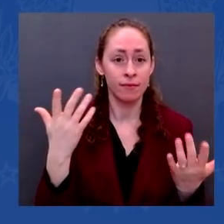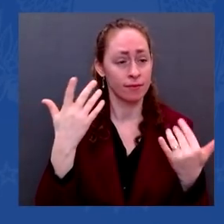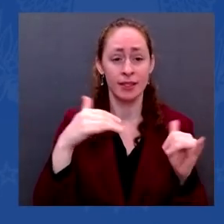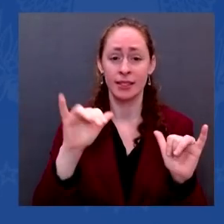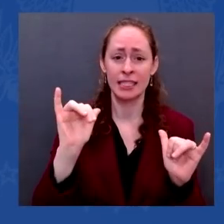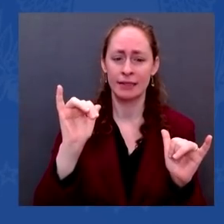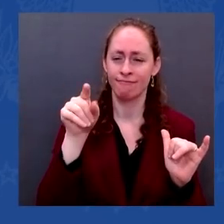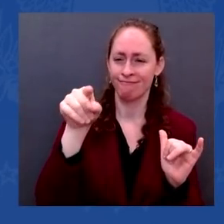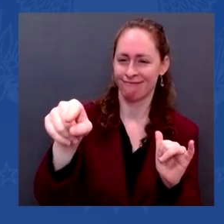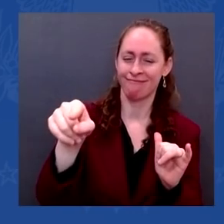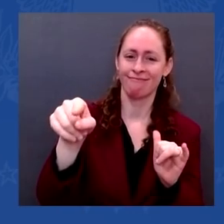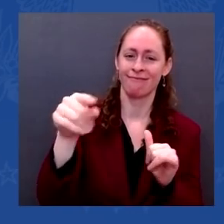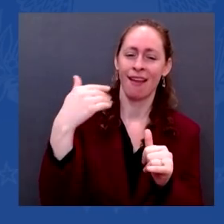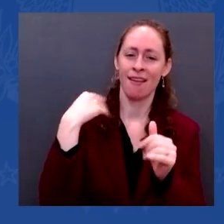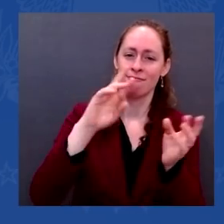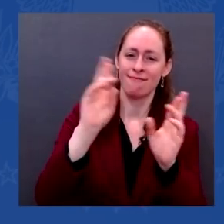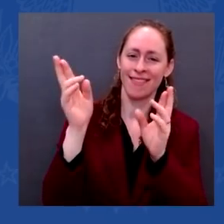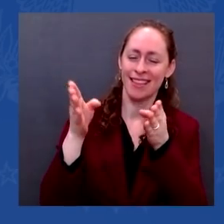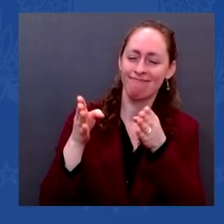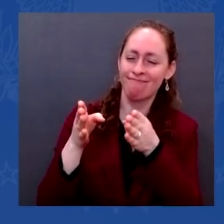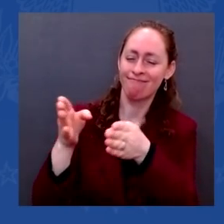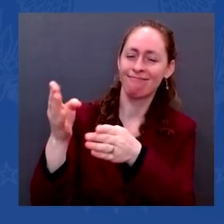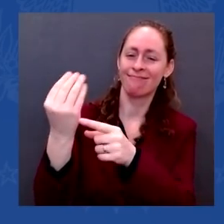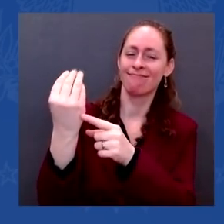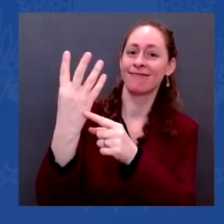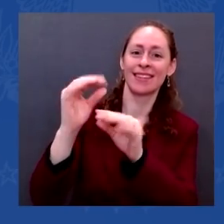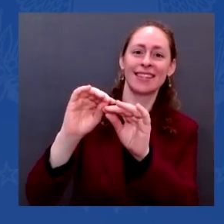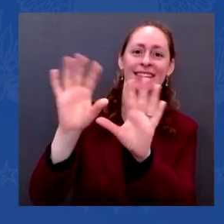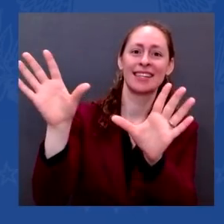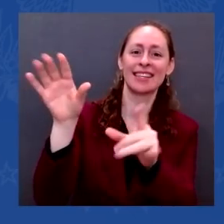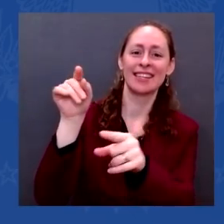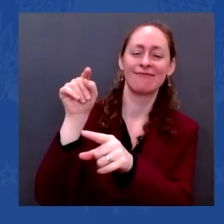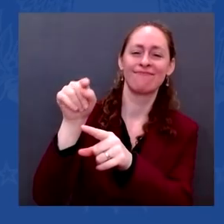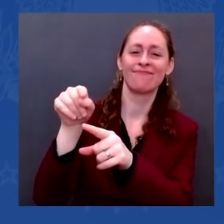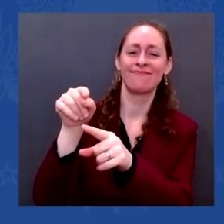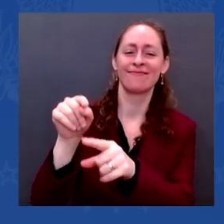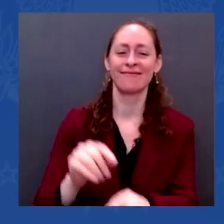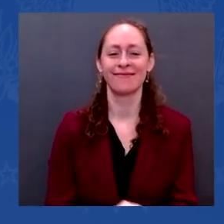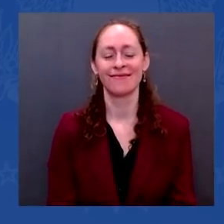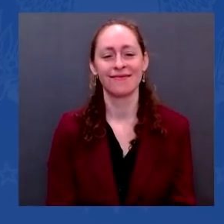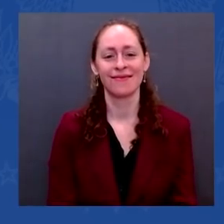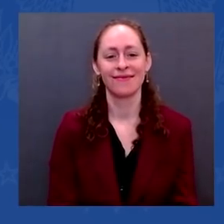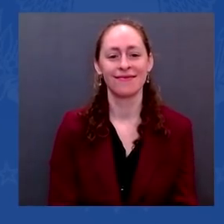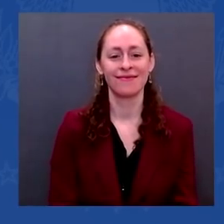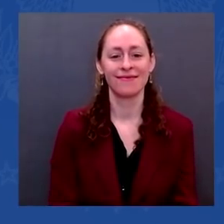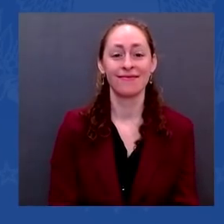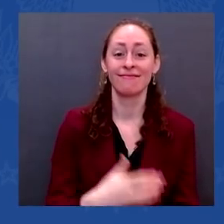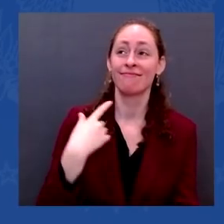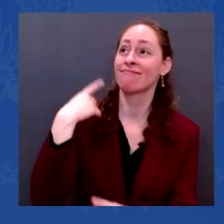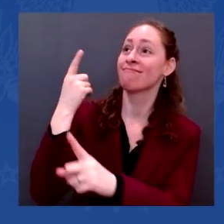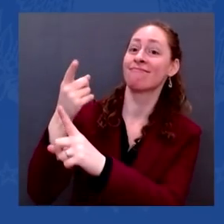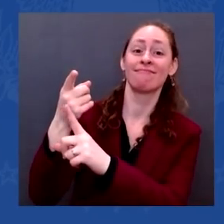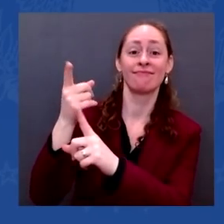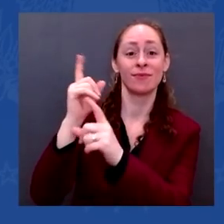I think about his years of experience as our President, our Vice President, as a senator and his many accomplishments and accolades.